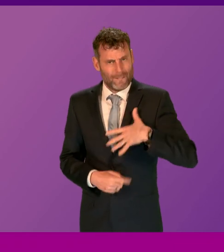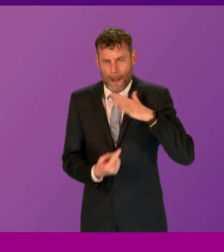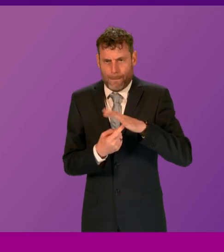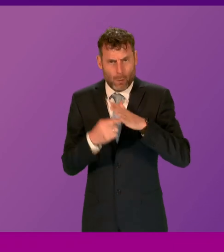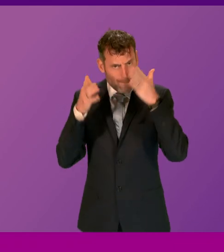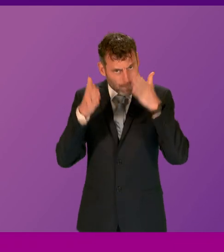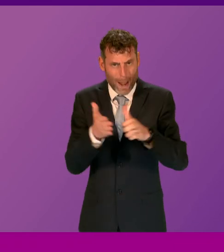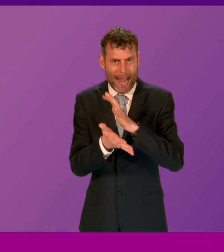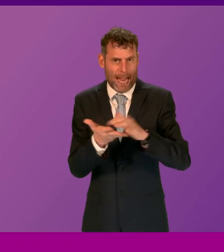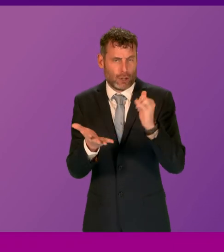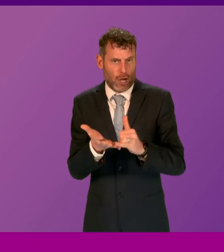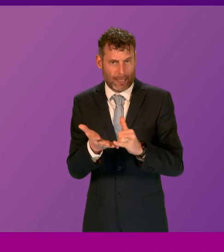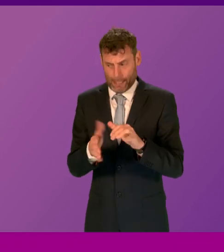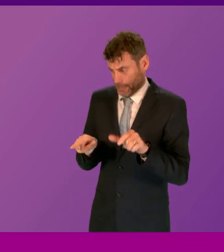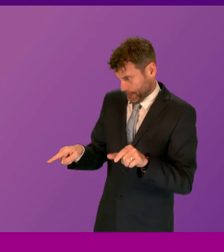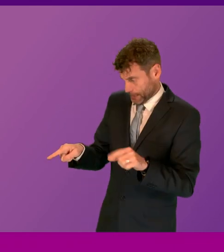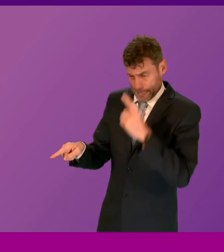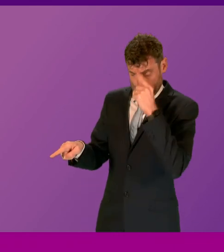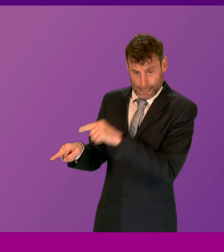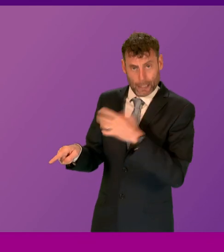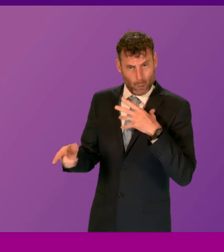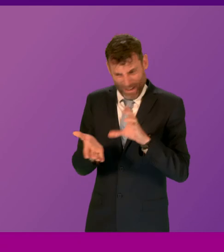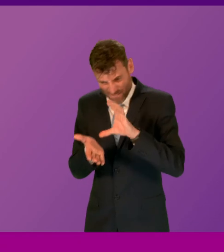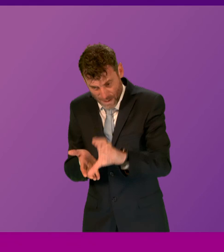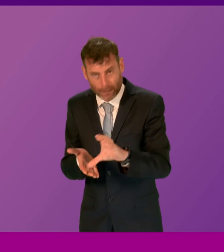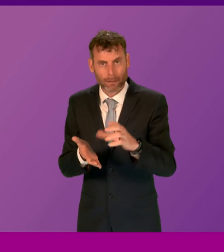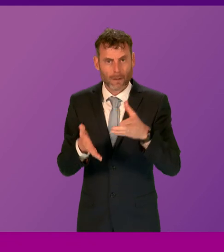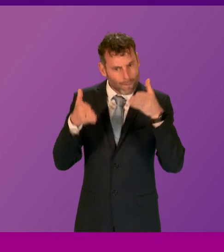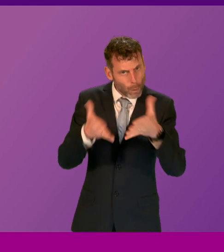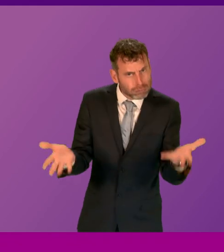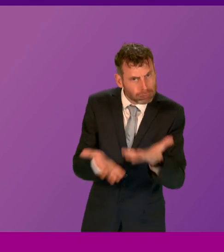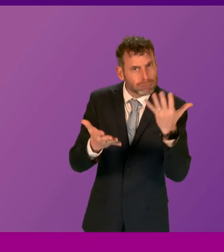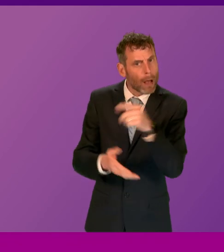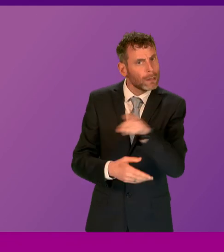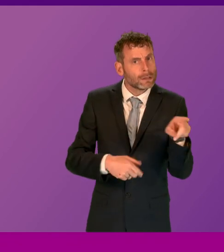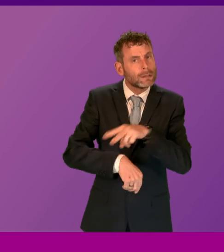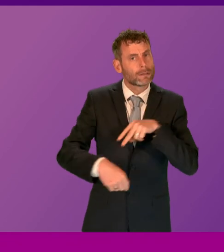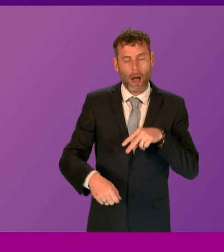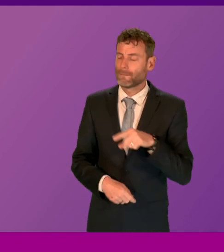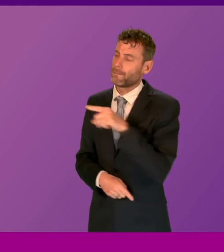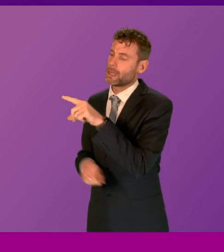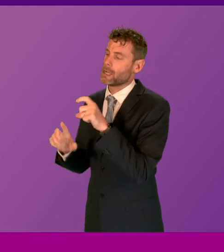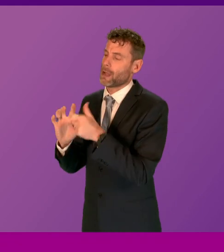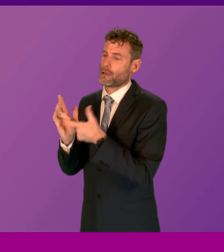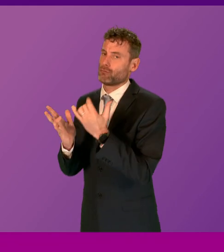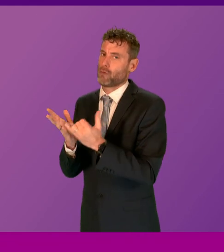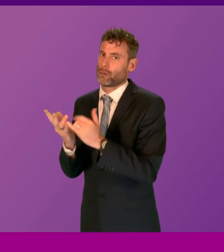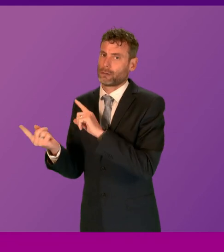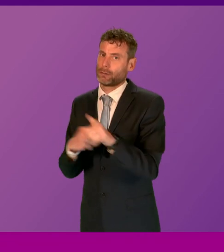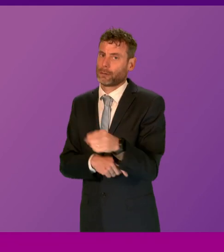who do an incredible job day in, day out.